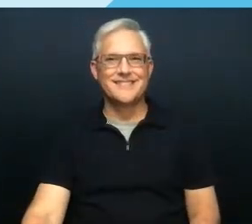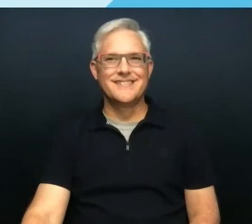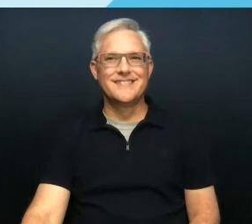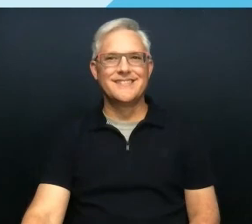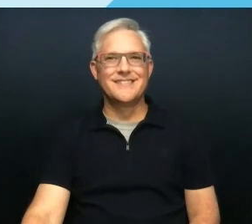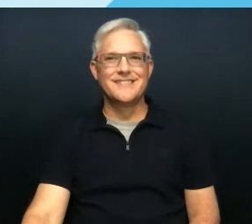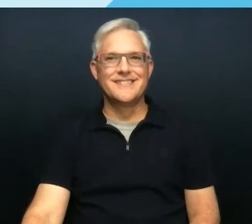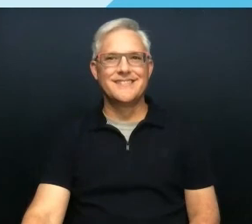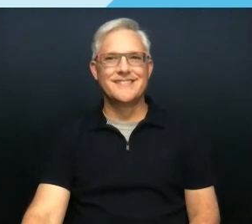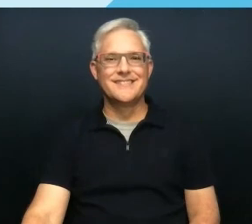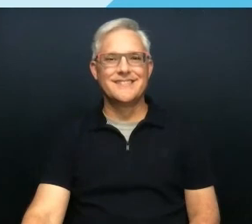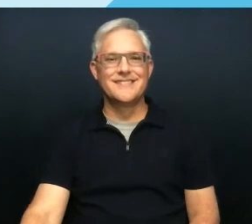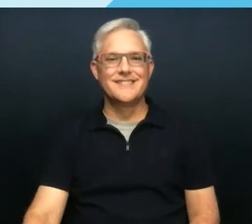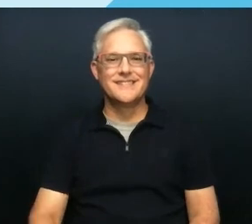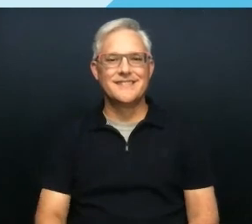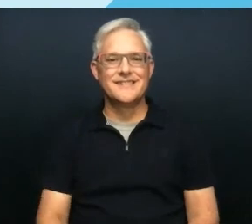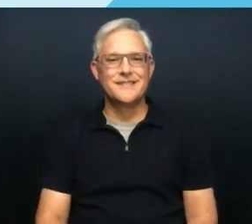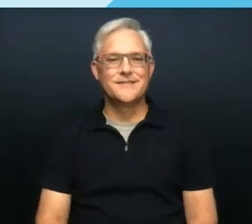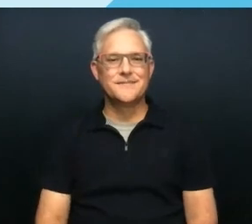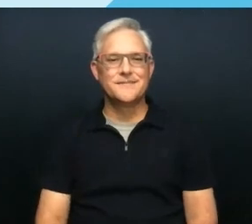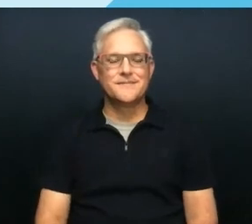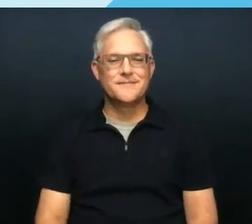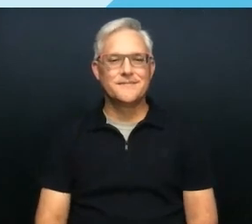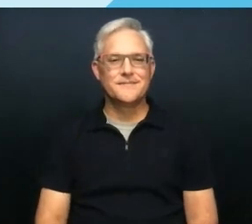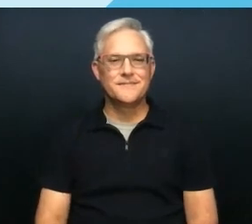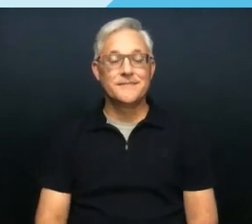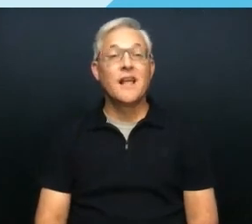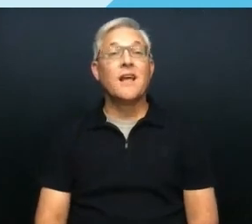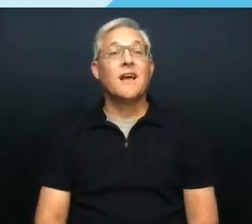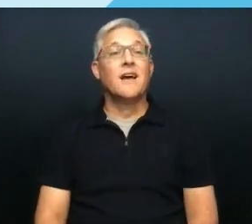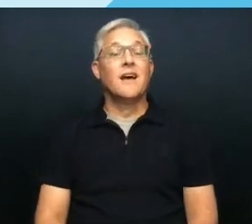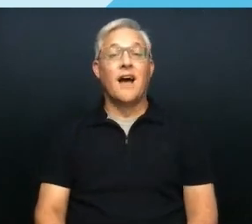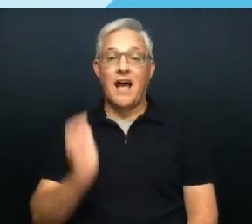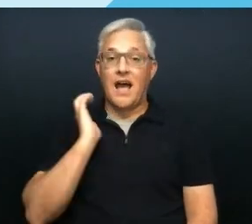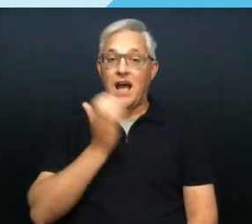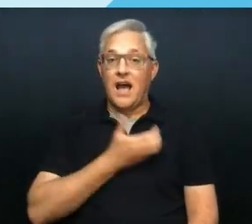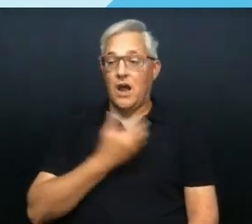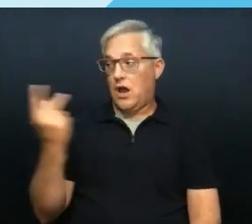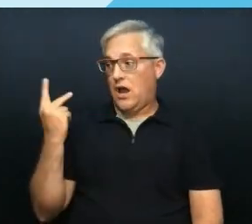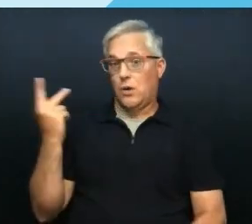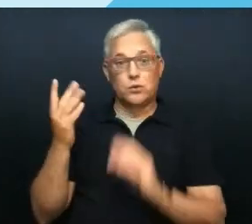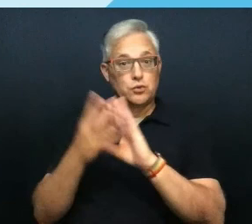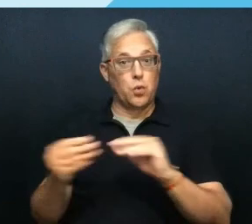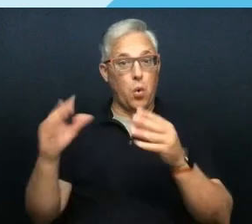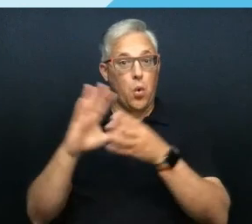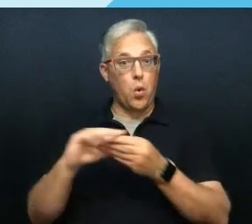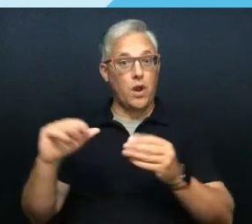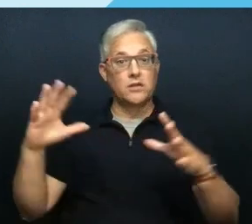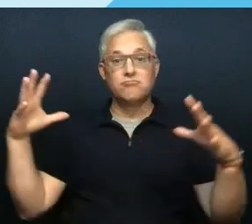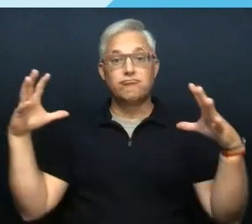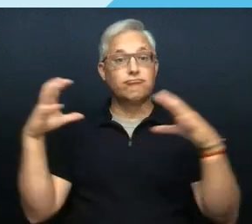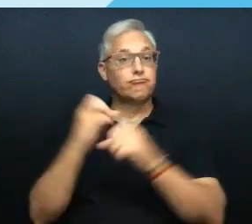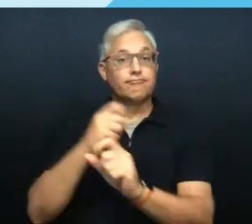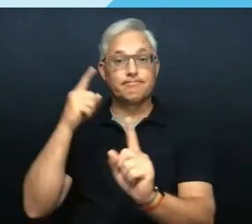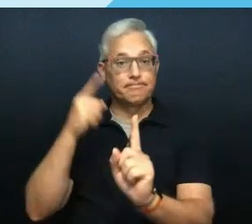So to wrap all this up from our stories. If you had any influence in the decision process be sure